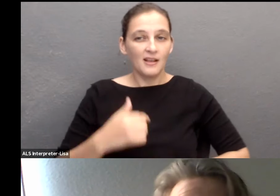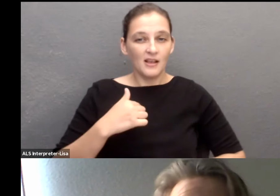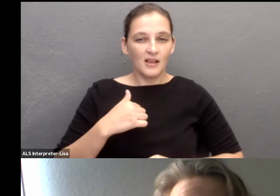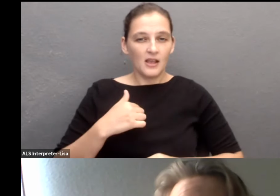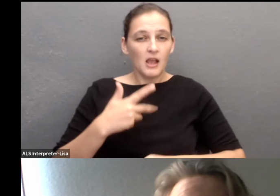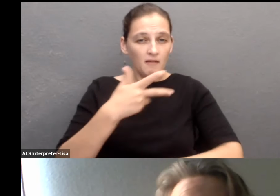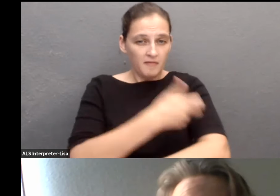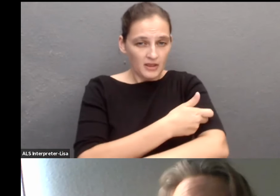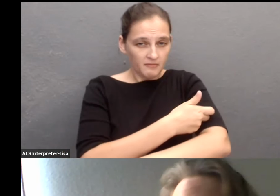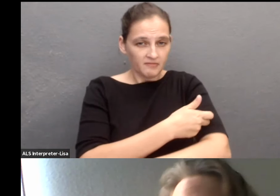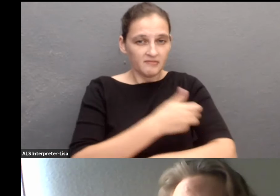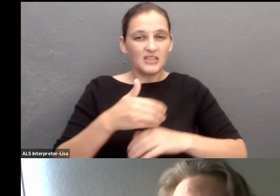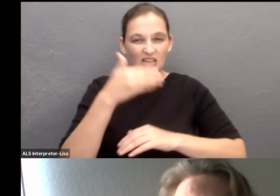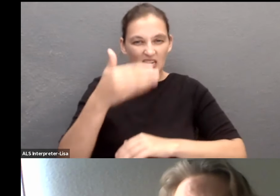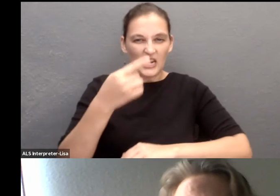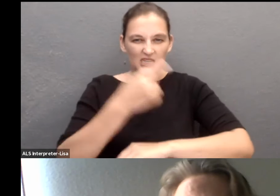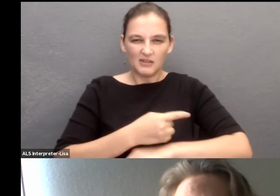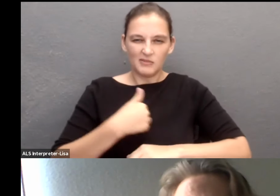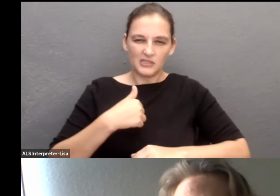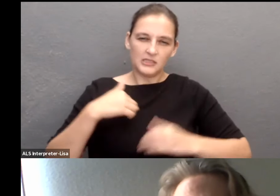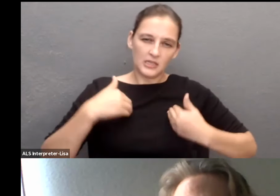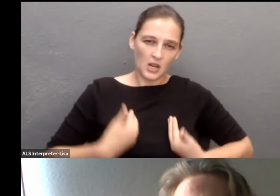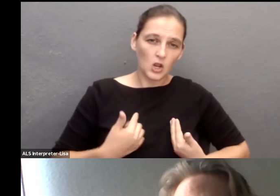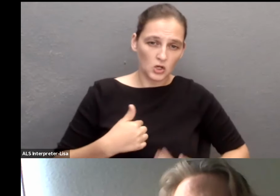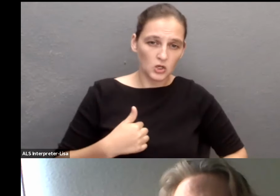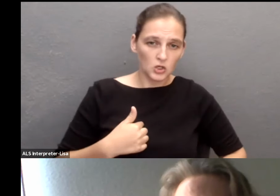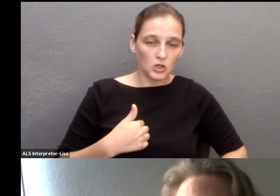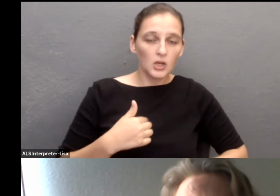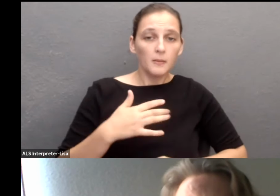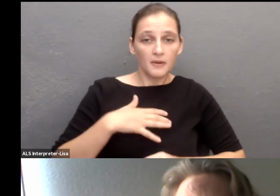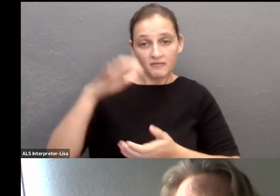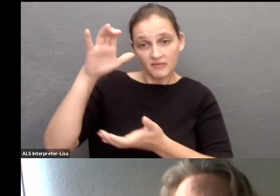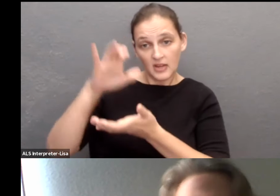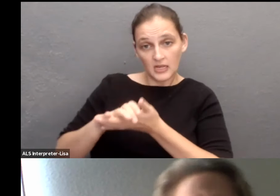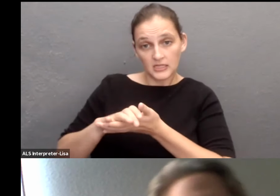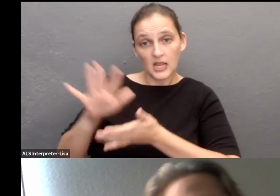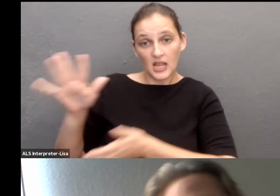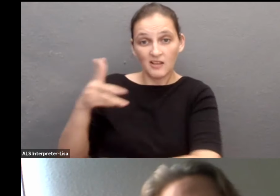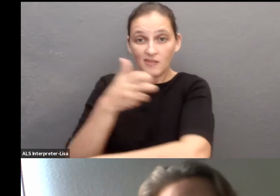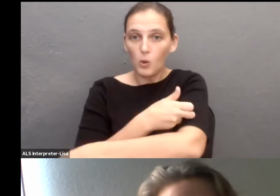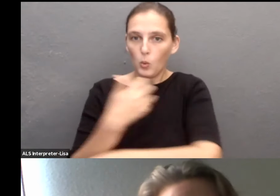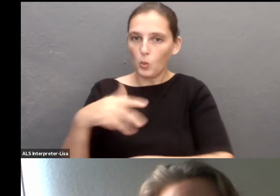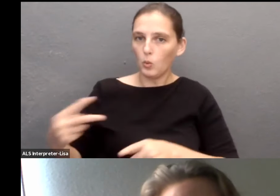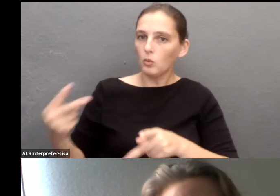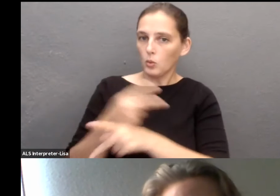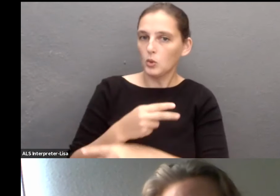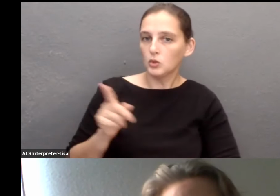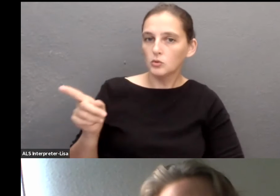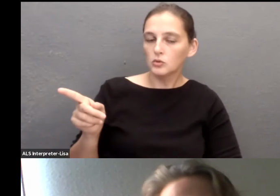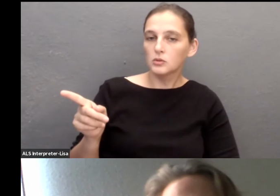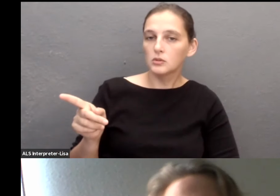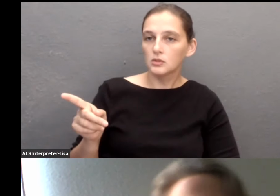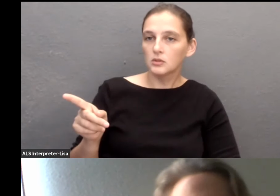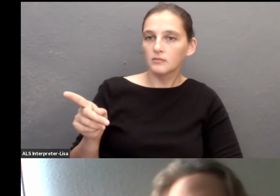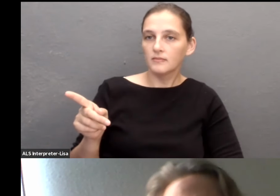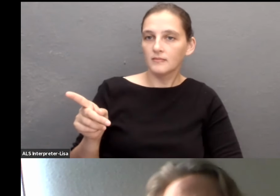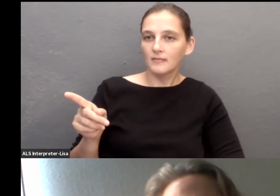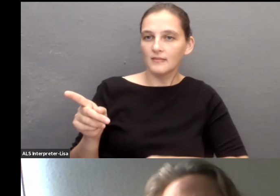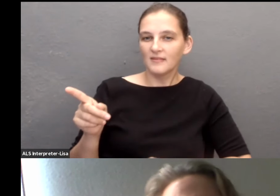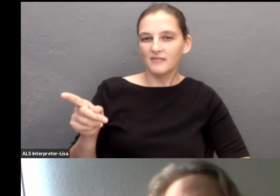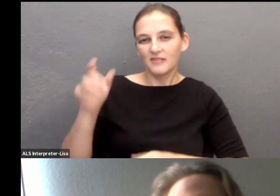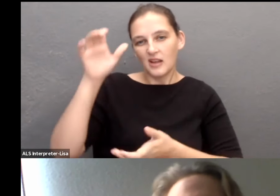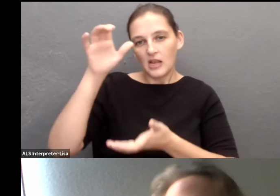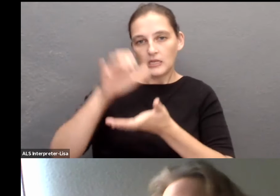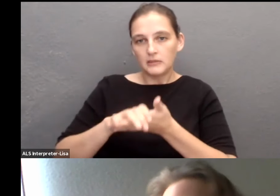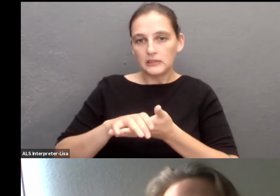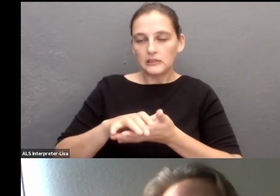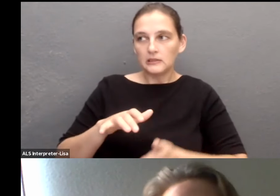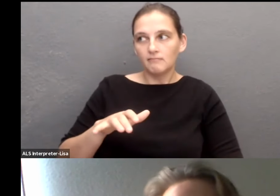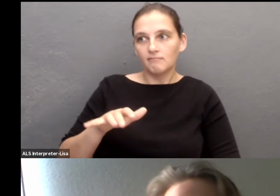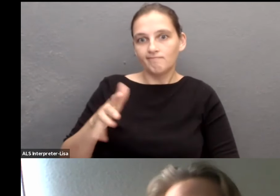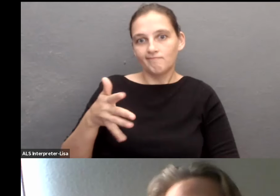day. My husband had it a little worse, he was kind of iffy for just about a day,